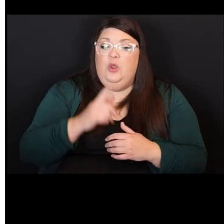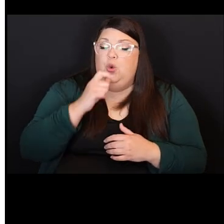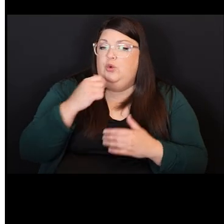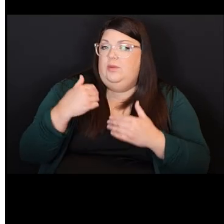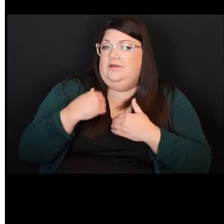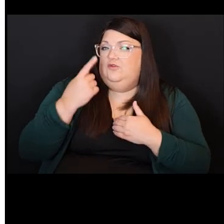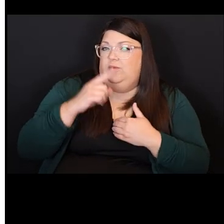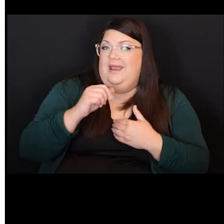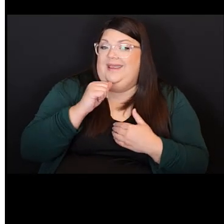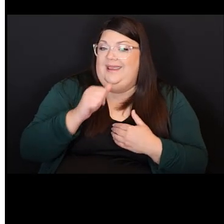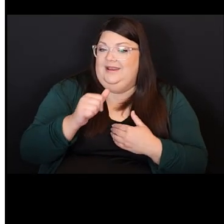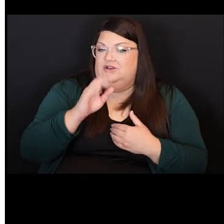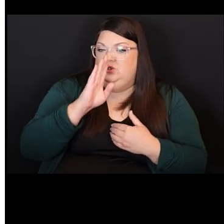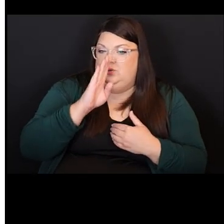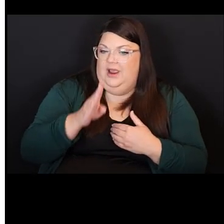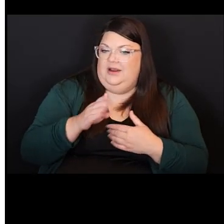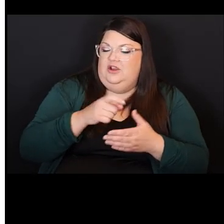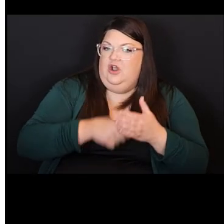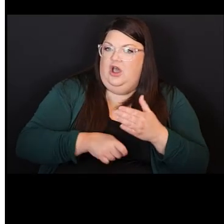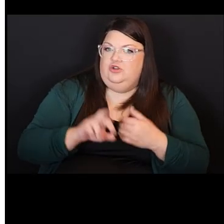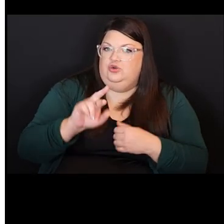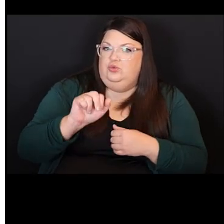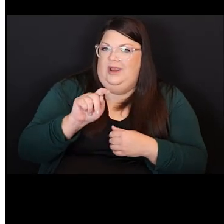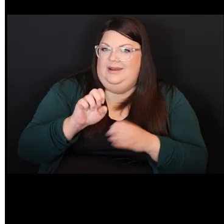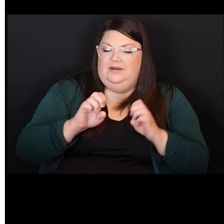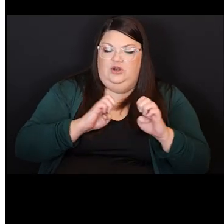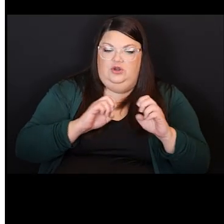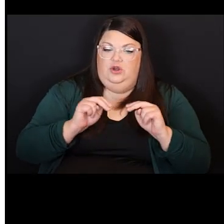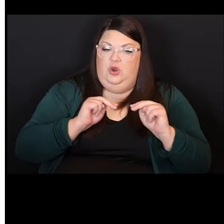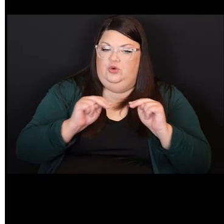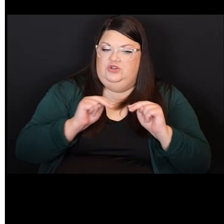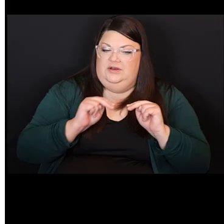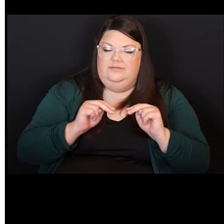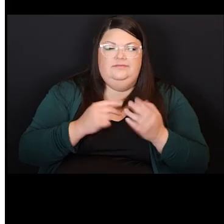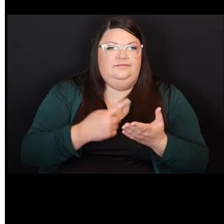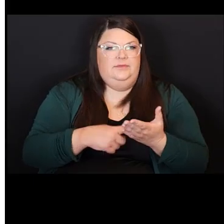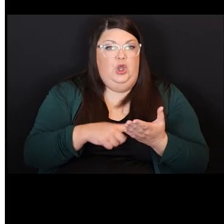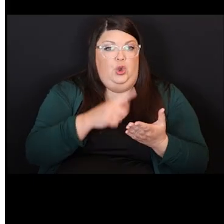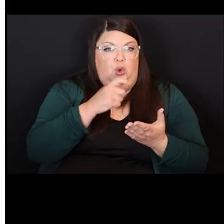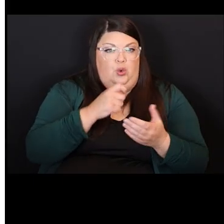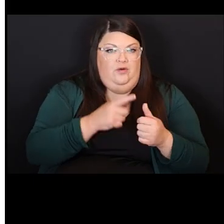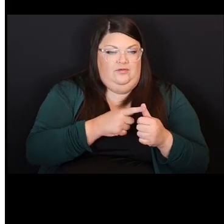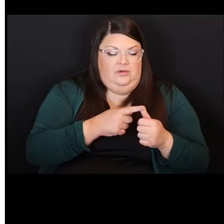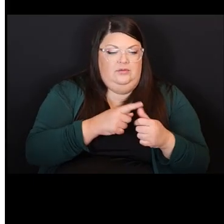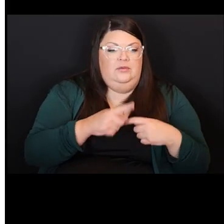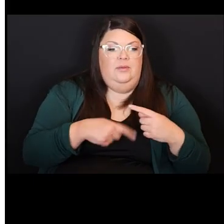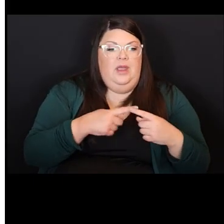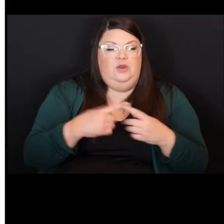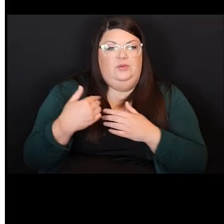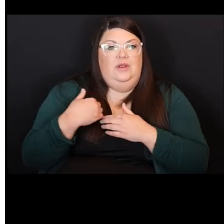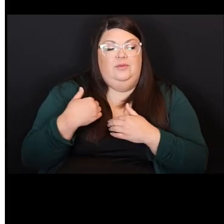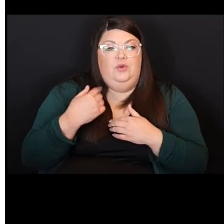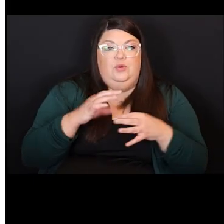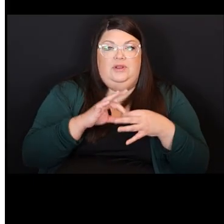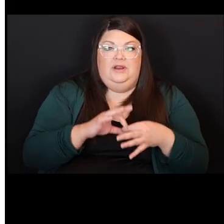for my Indirect Cost Rate Negotiation? Let’s discuss the “Who” in responsibility